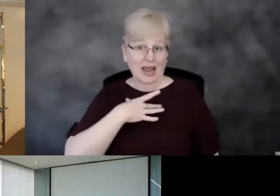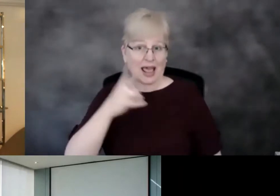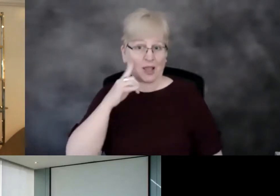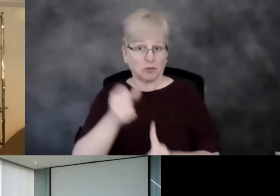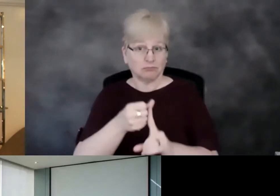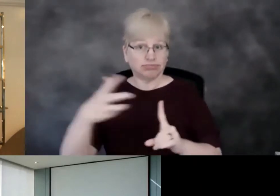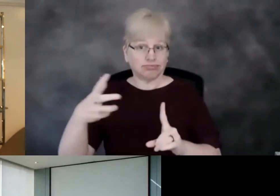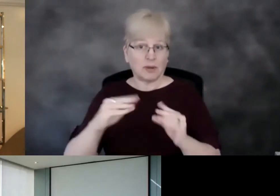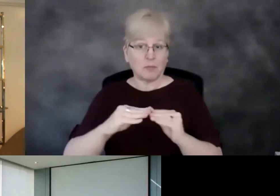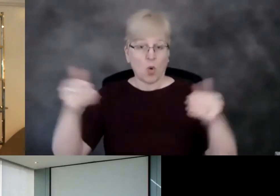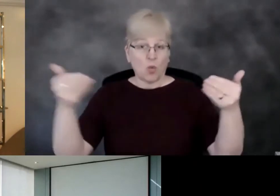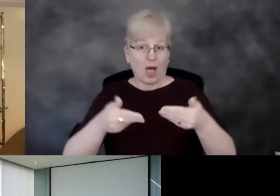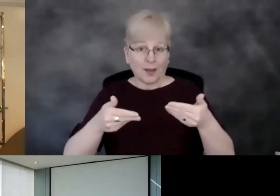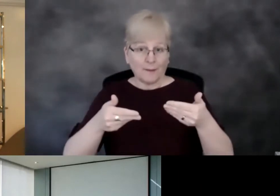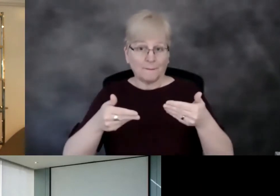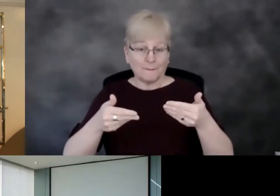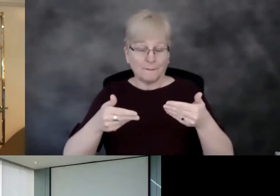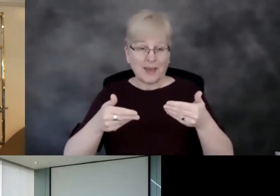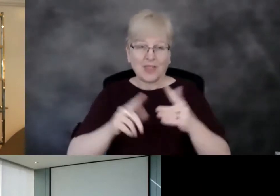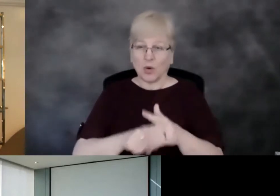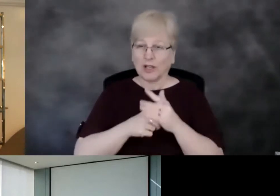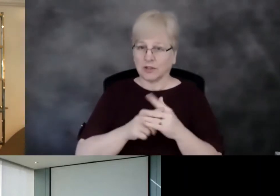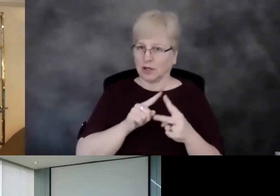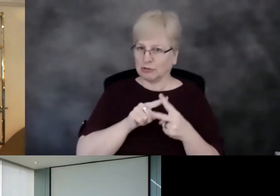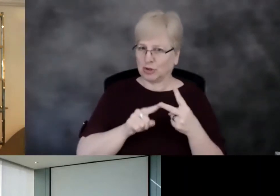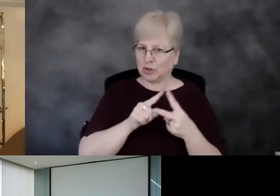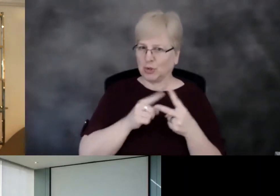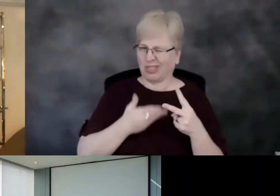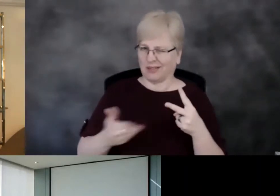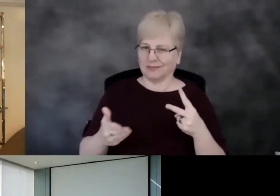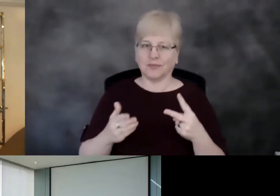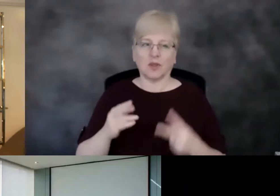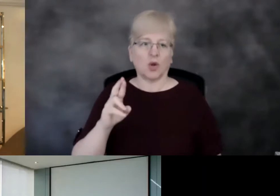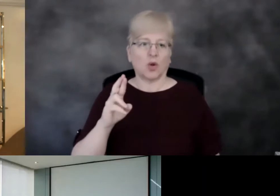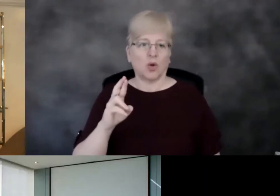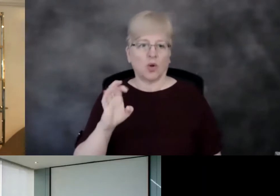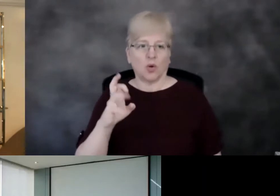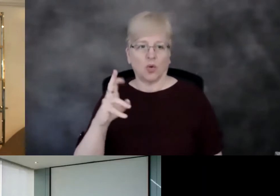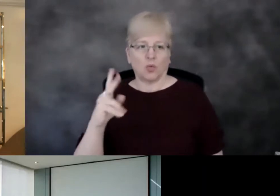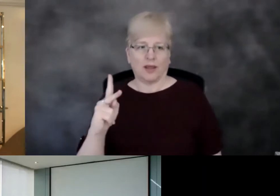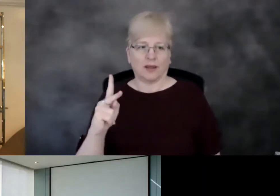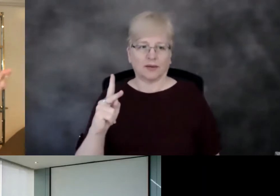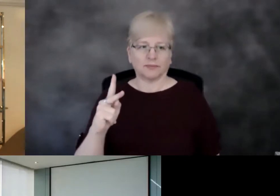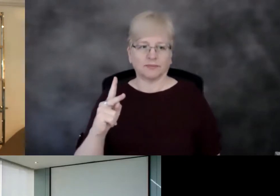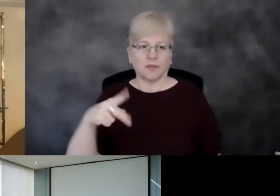start in two ways. 16:13:54 Rick Pedolsky, as I referred to as